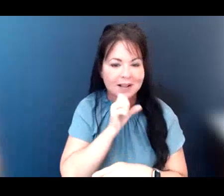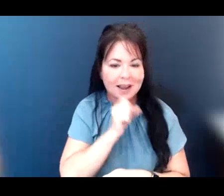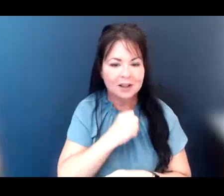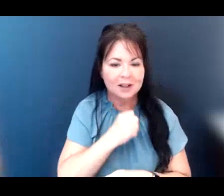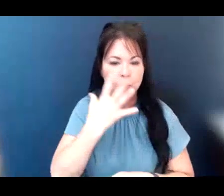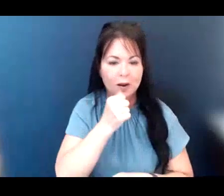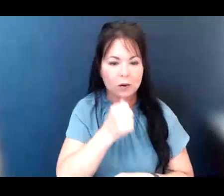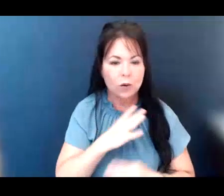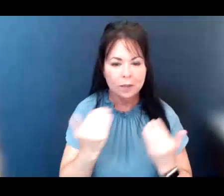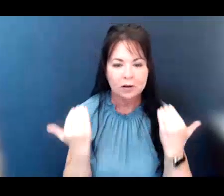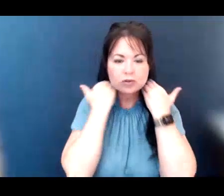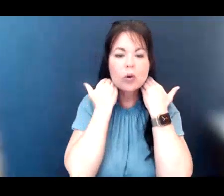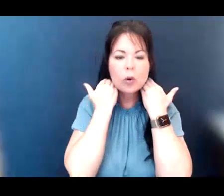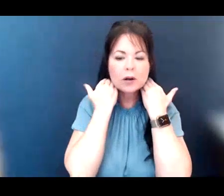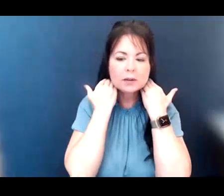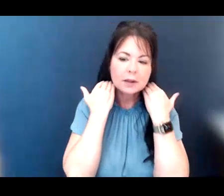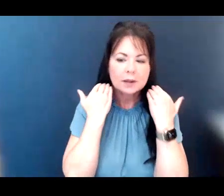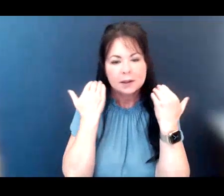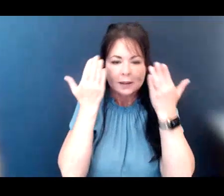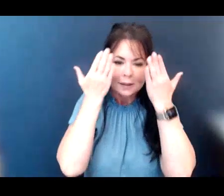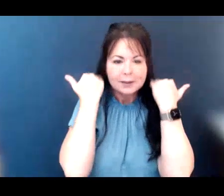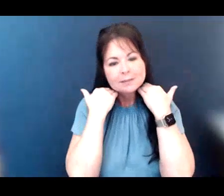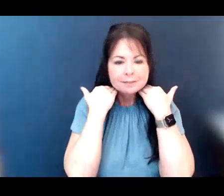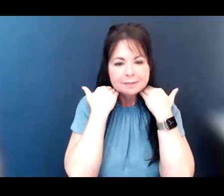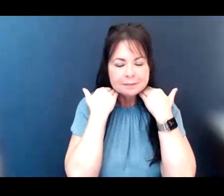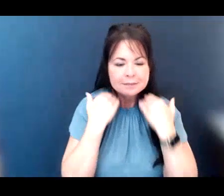kind of in a pompadour-- faux-pompadour style today with glasses.